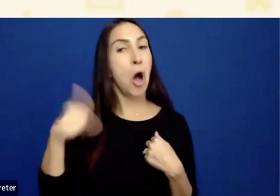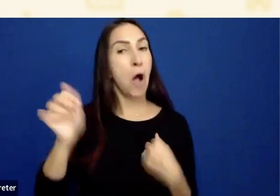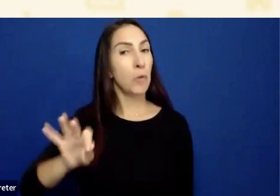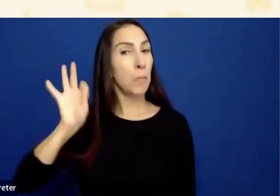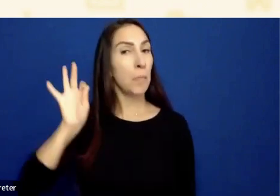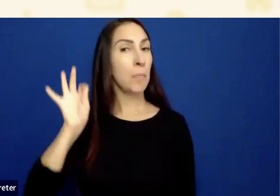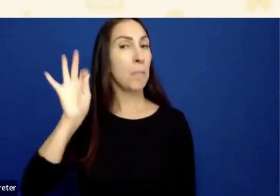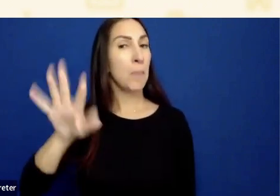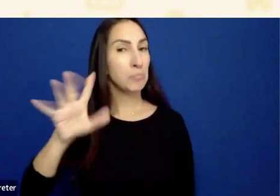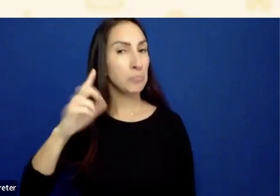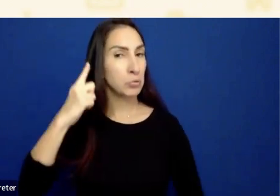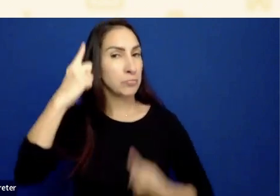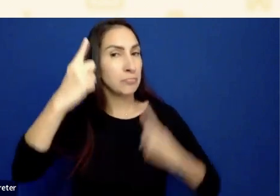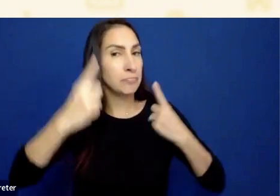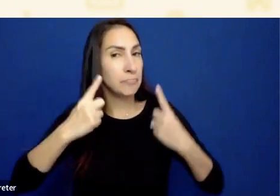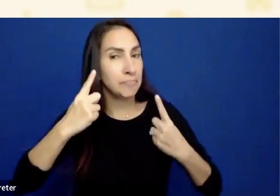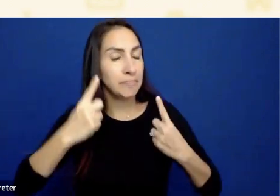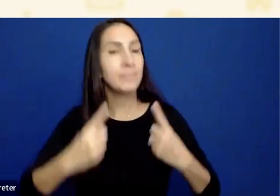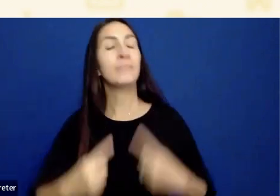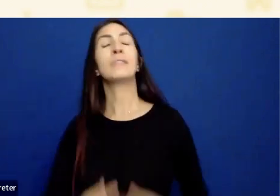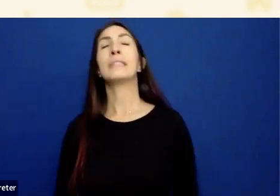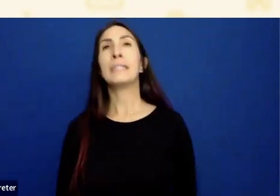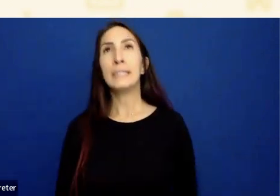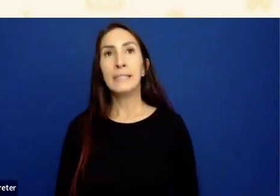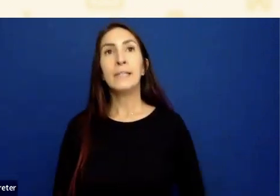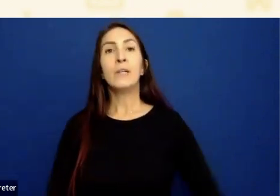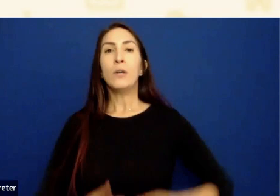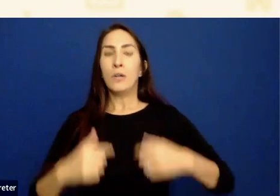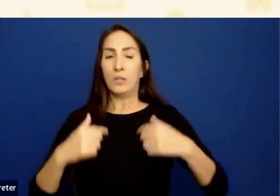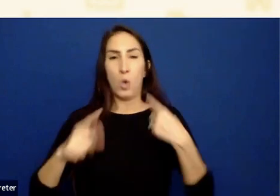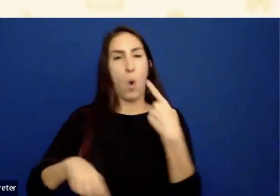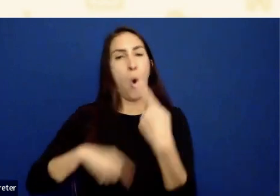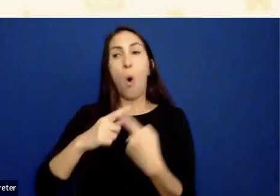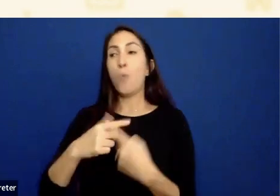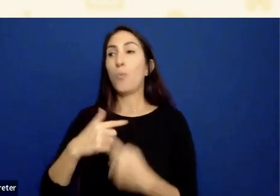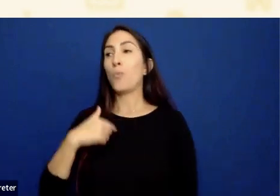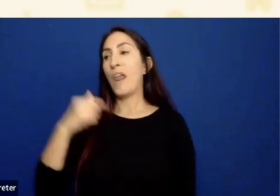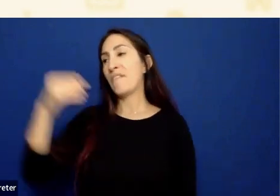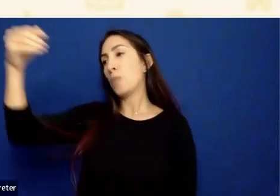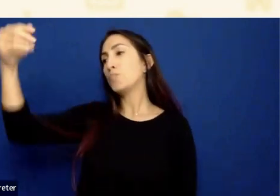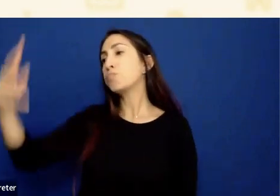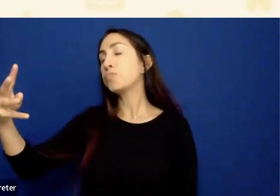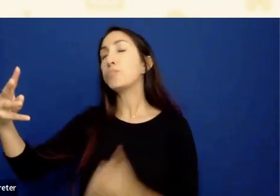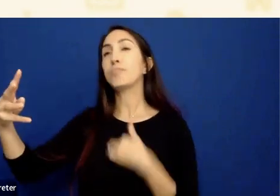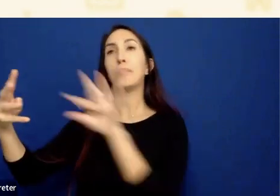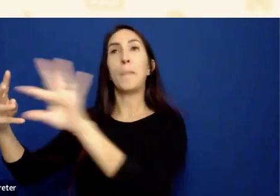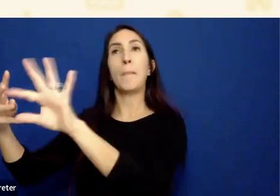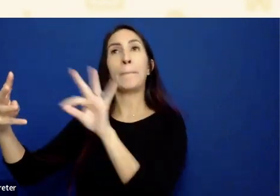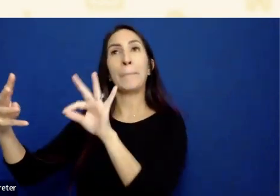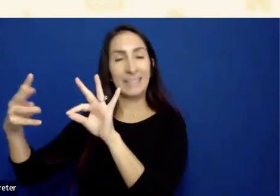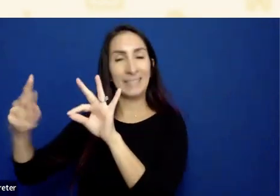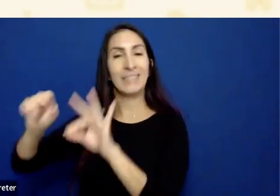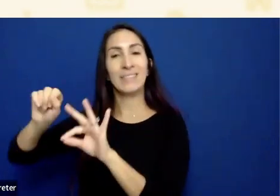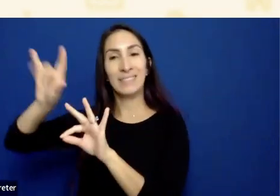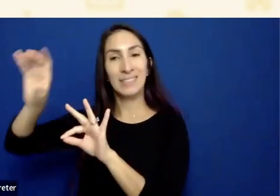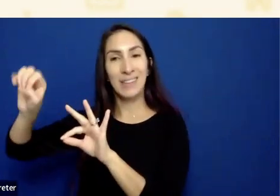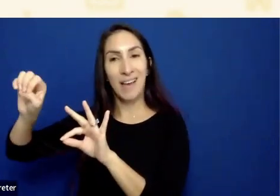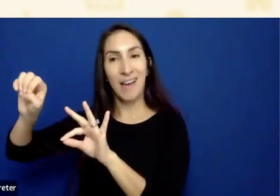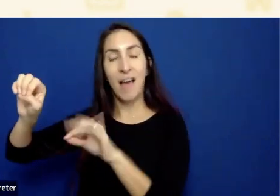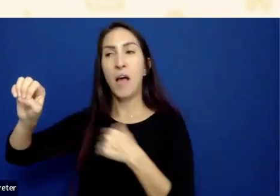when I selected a style, just choose any one of them, it would tell me that was the current style selected.